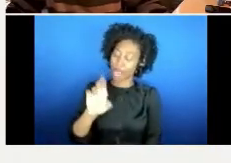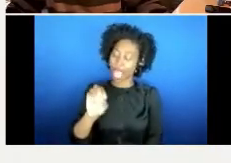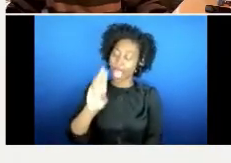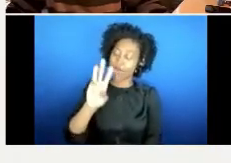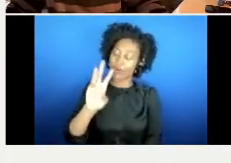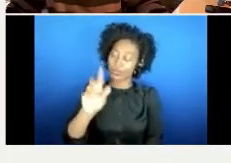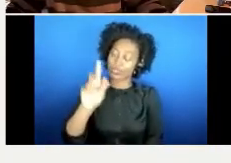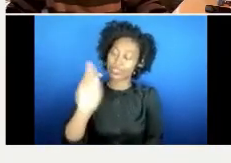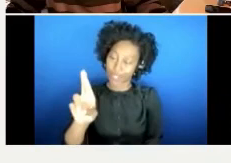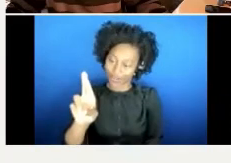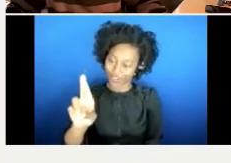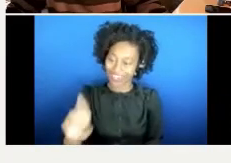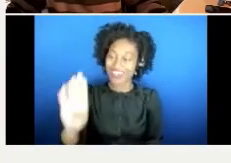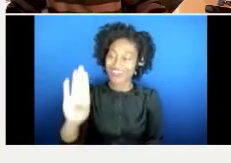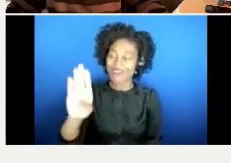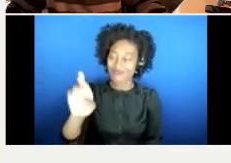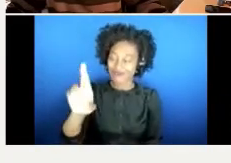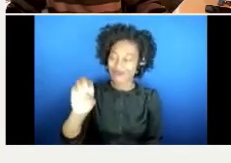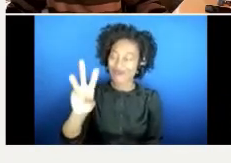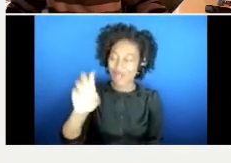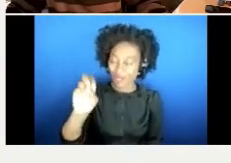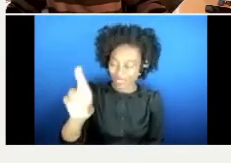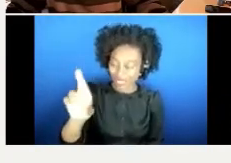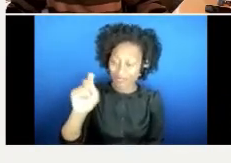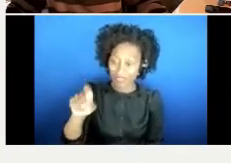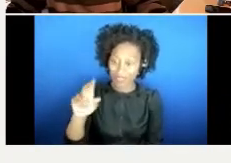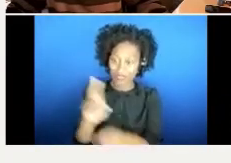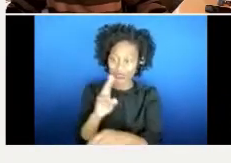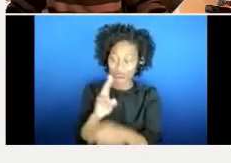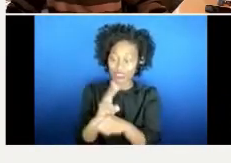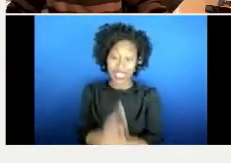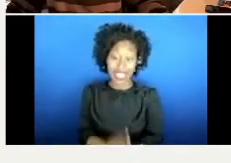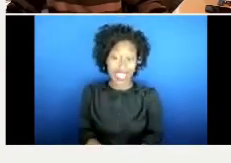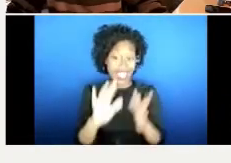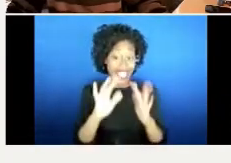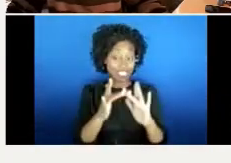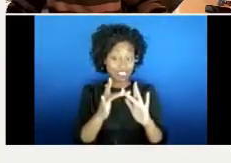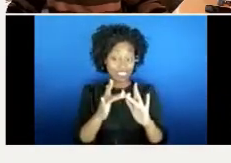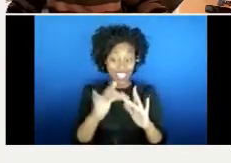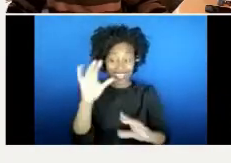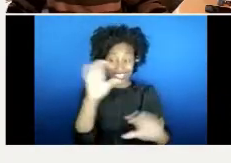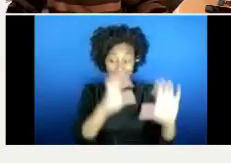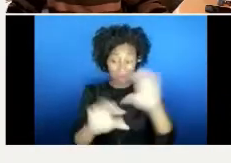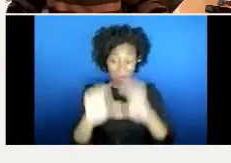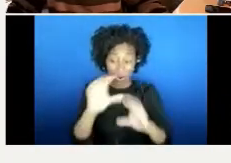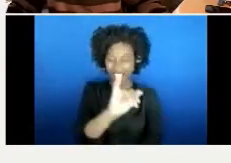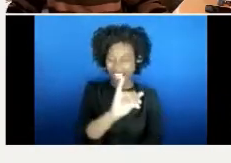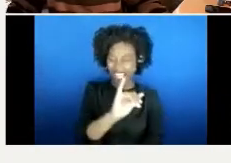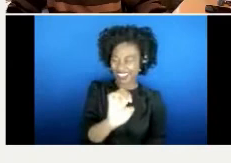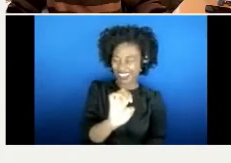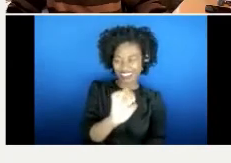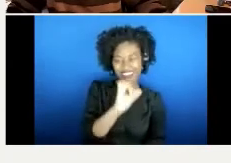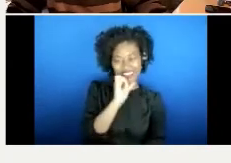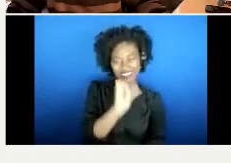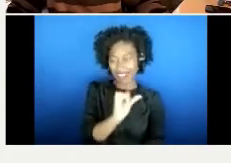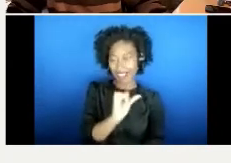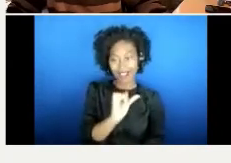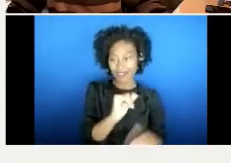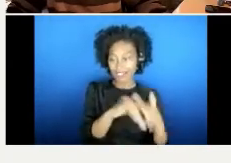Explorer, so the common- most common these days of browser is Google chrome, Firefox,